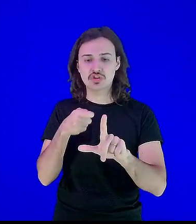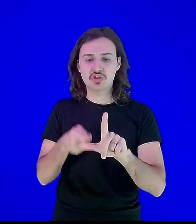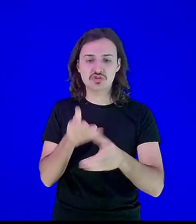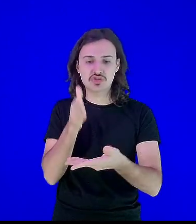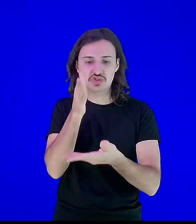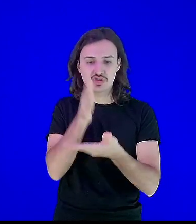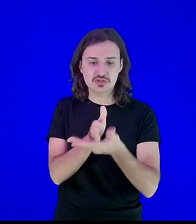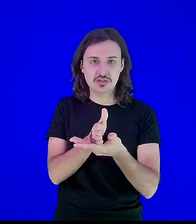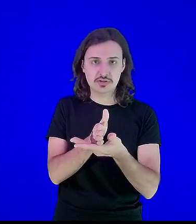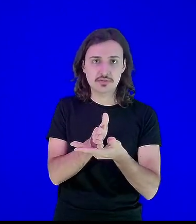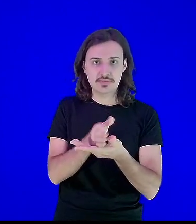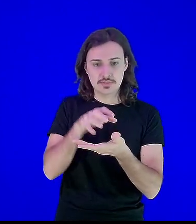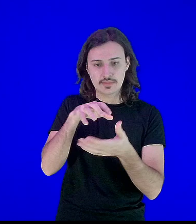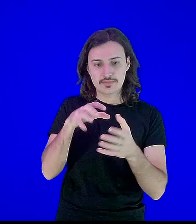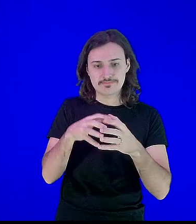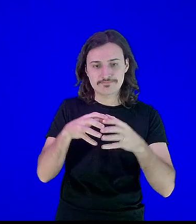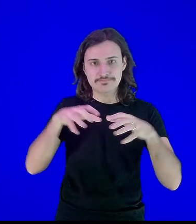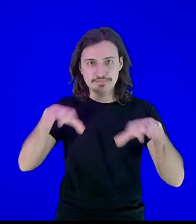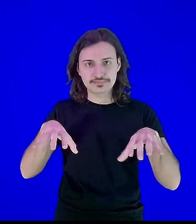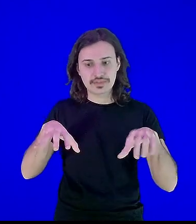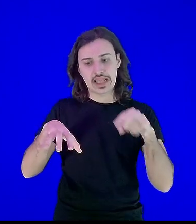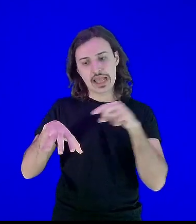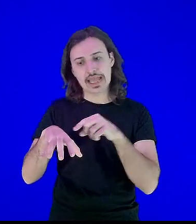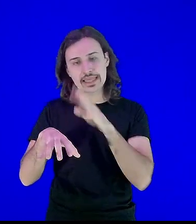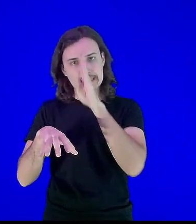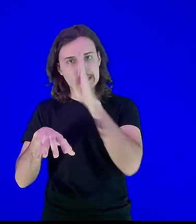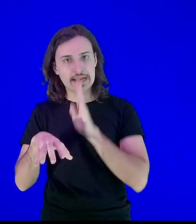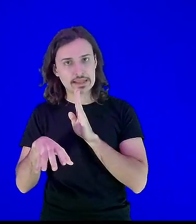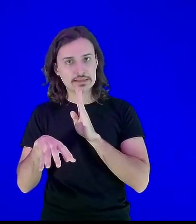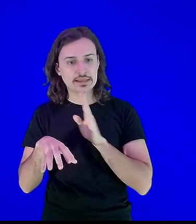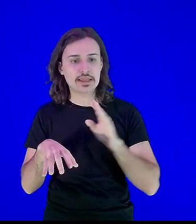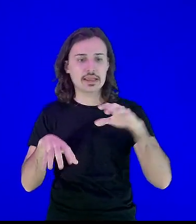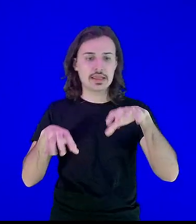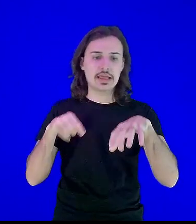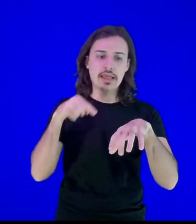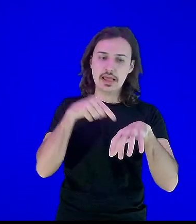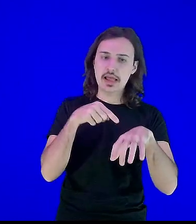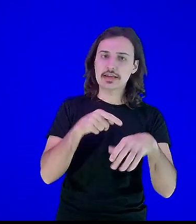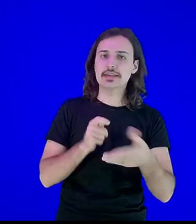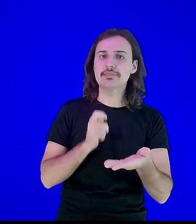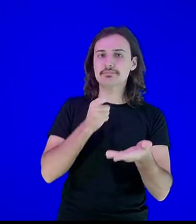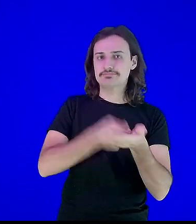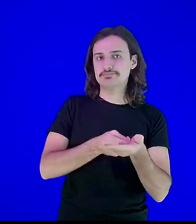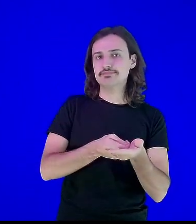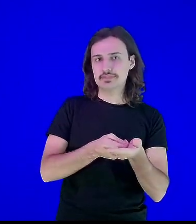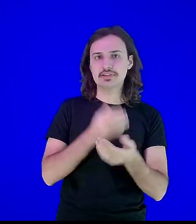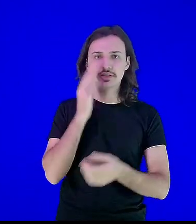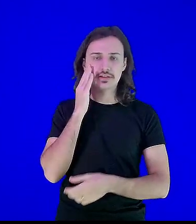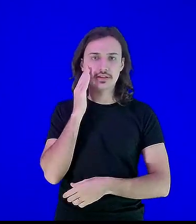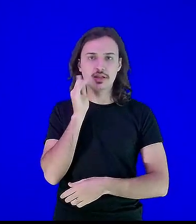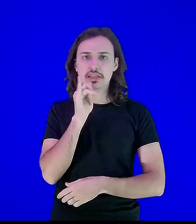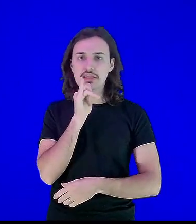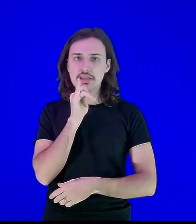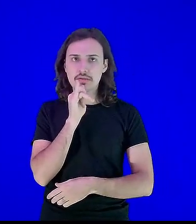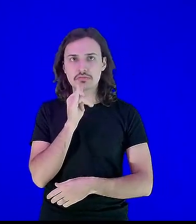the basics: to write the document; to write the text; to have it saved on the cloud, etc